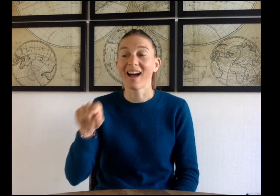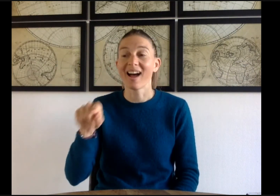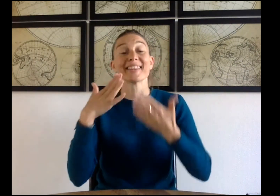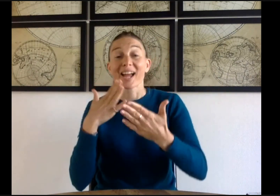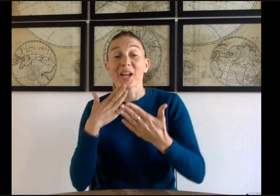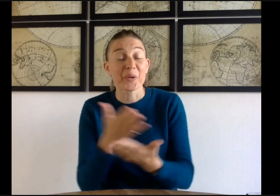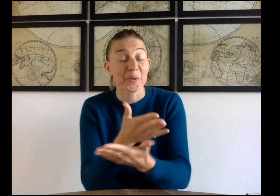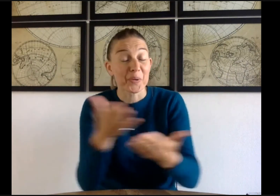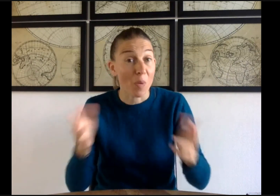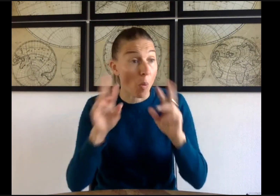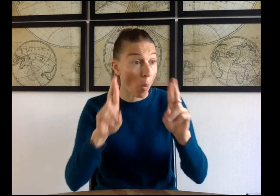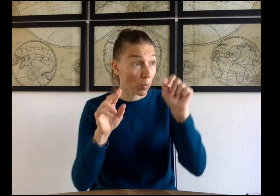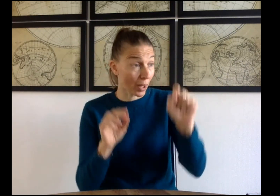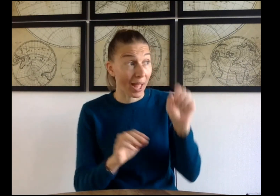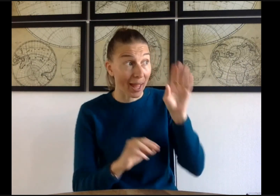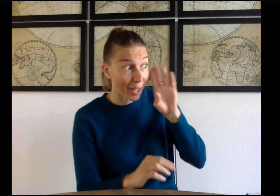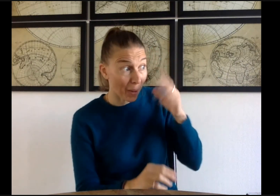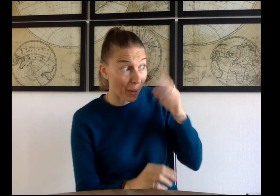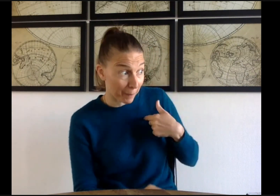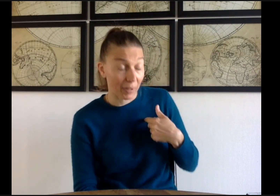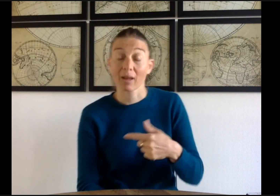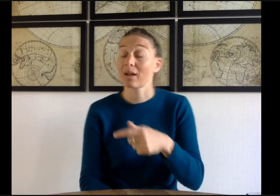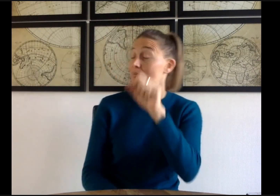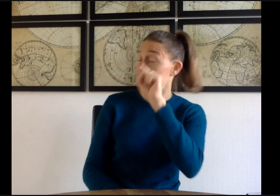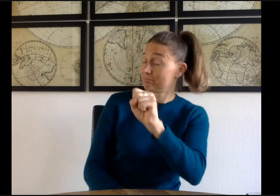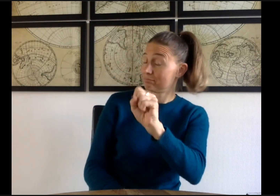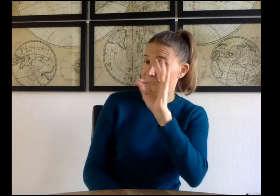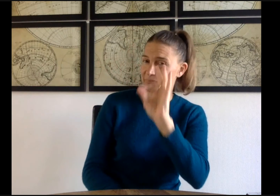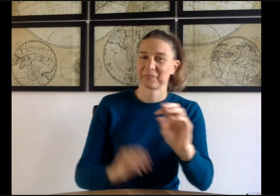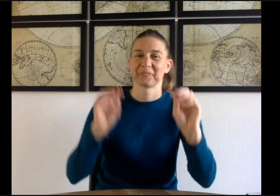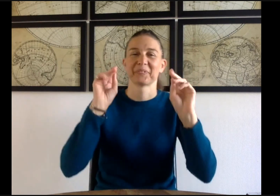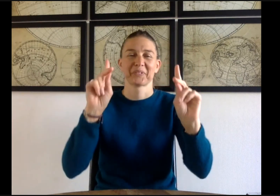Yes, perfect. Thank you so much.